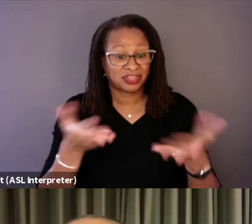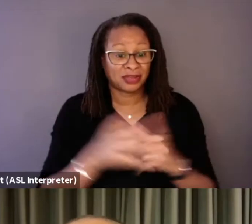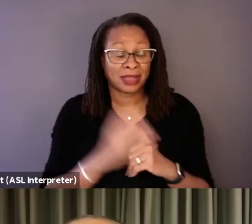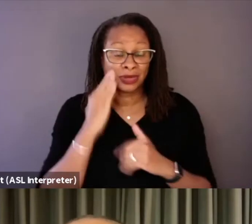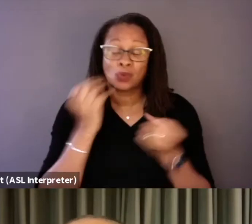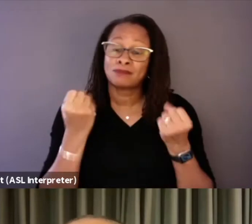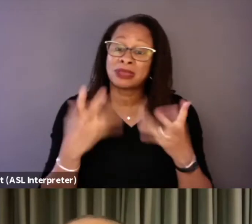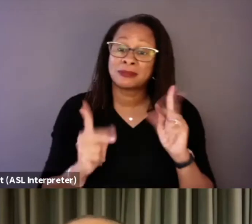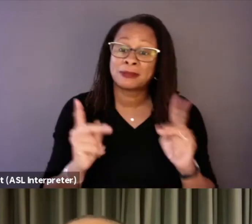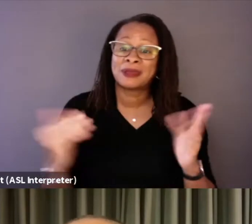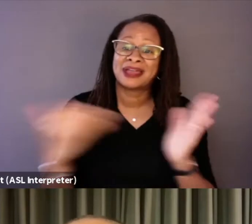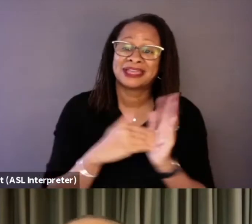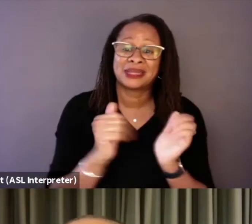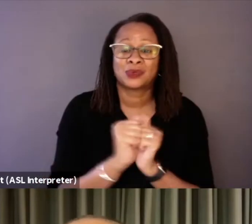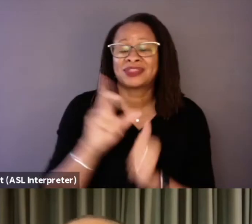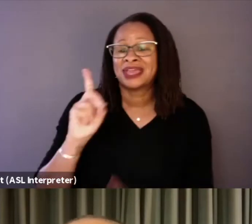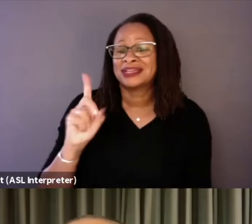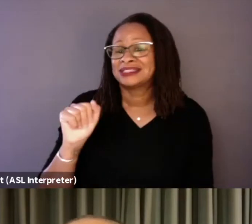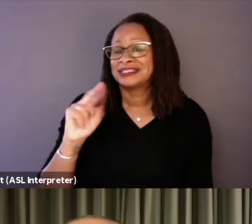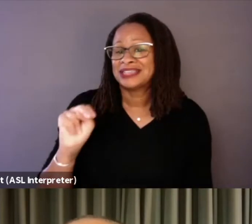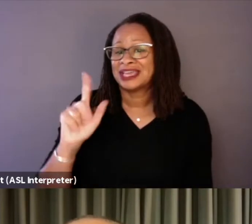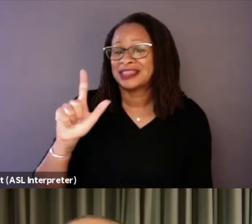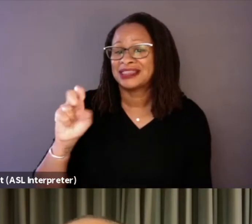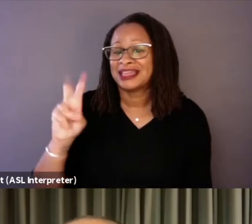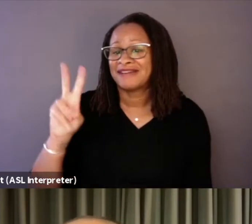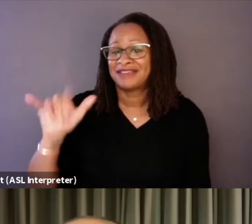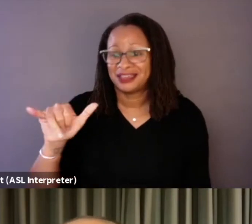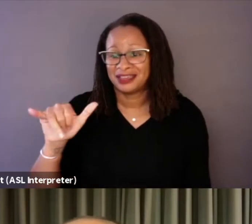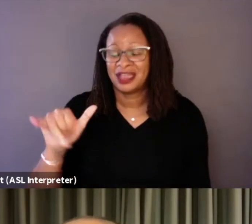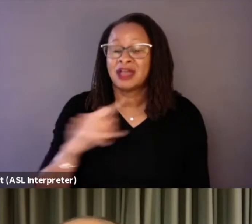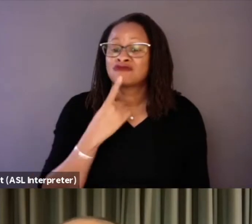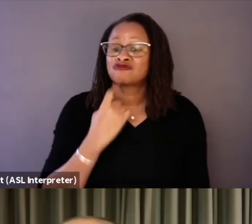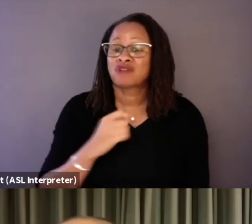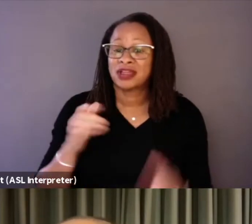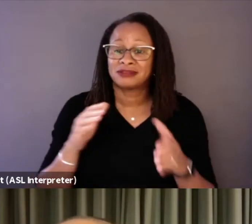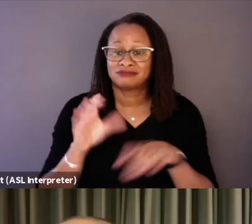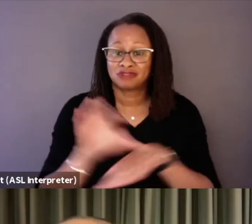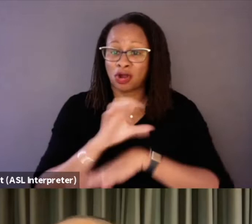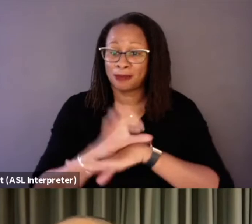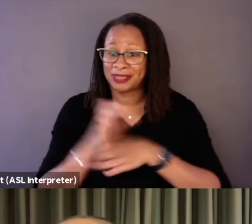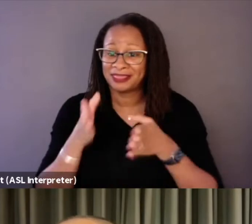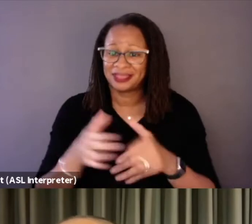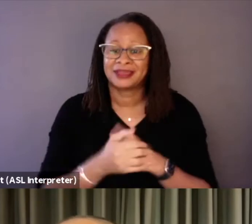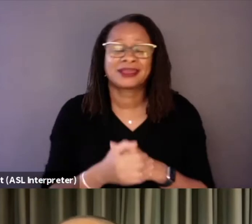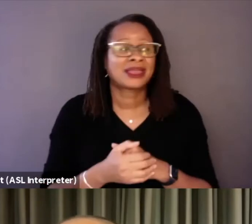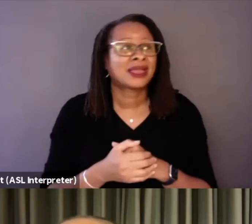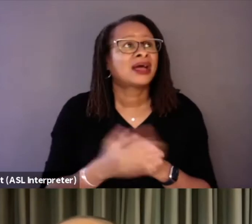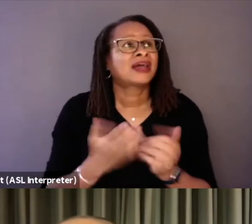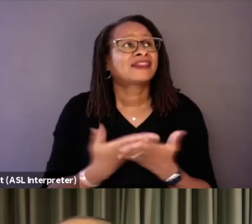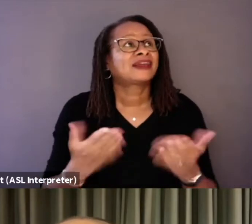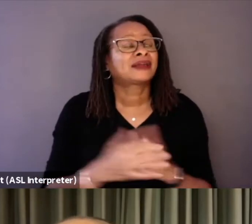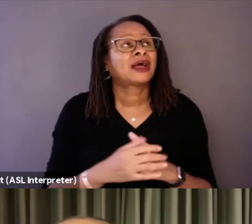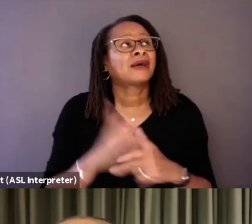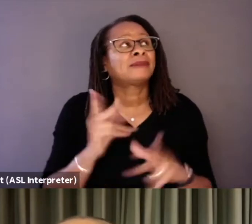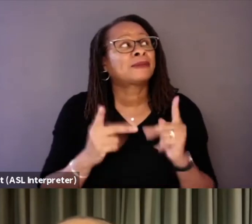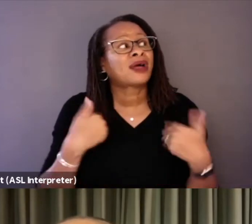with the Dan Levy red carpet thing, people had issues with the way the art was displayed and that sort of thing.